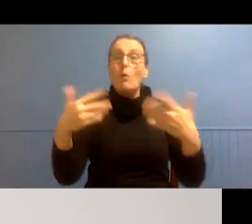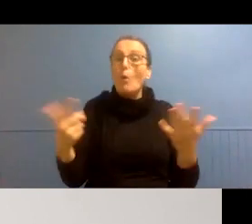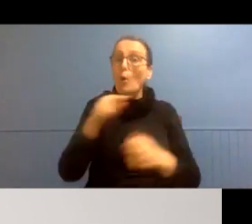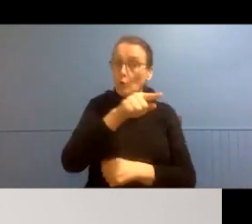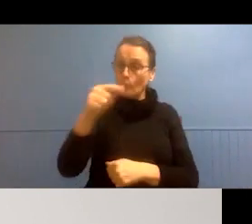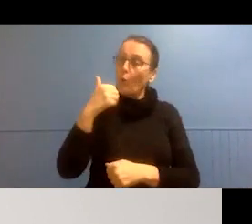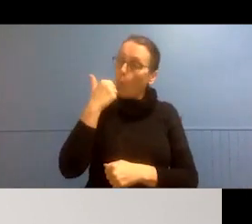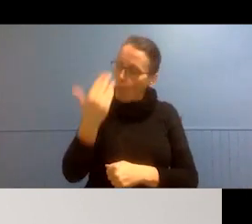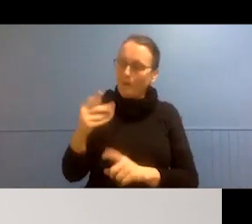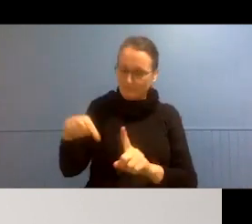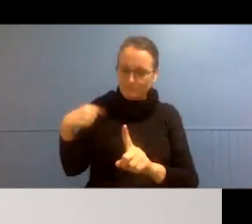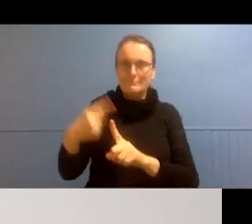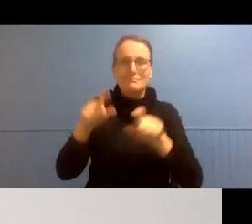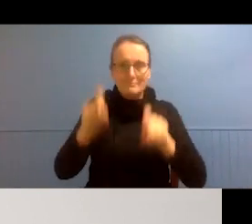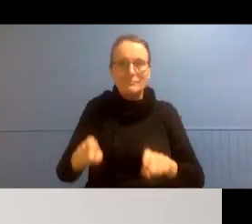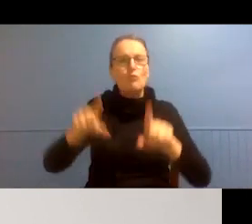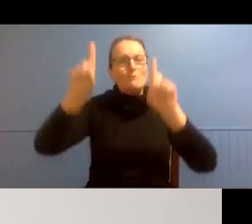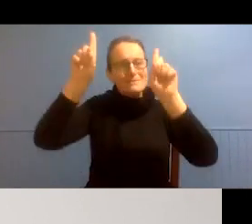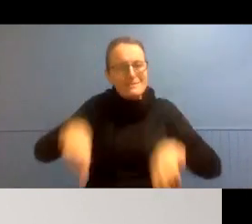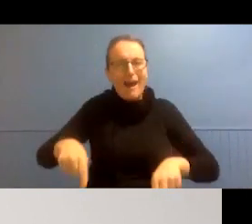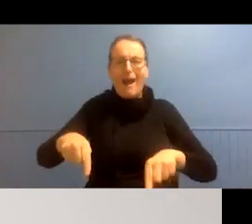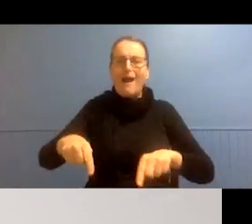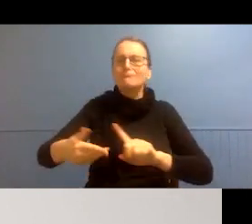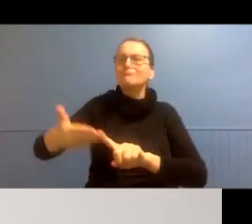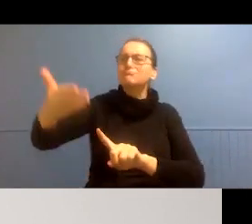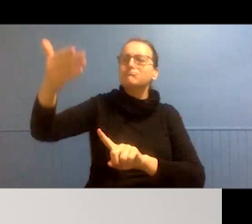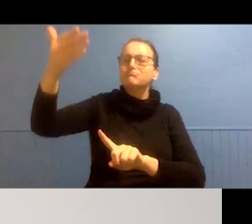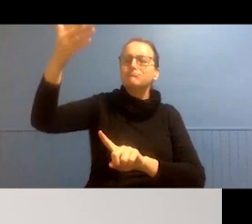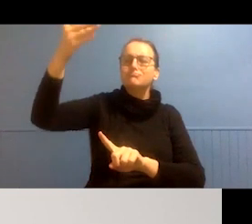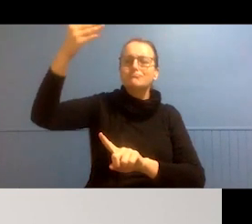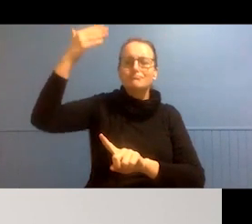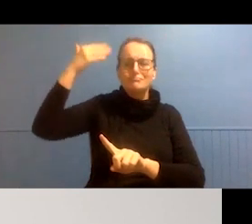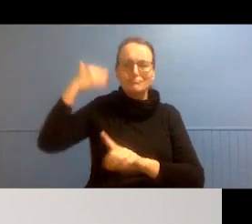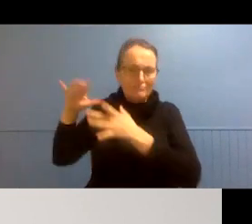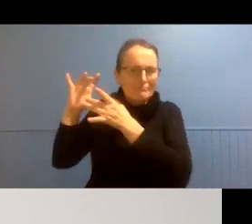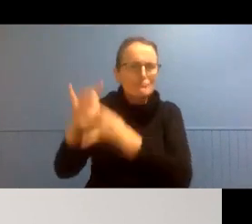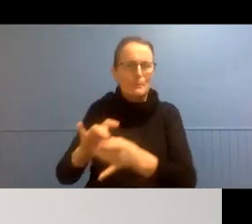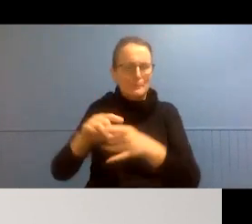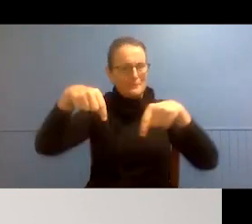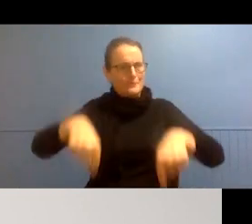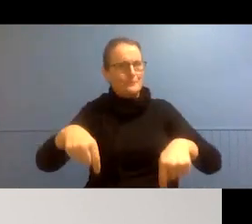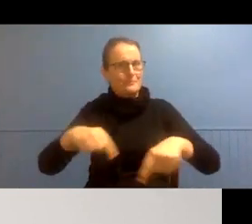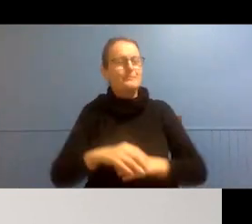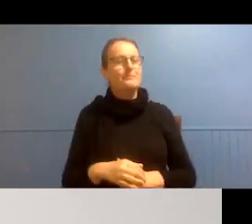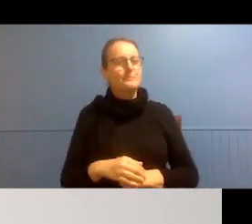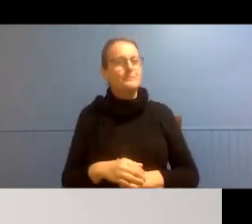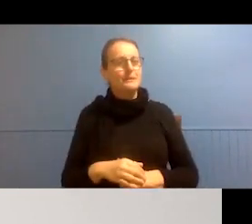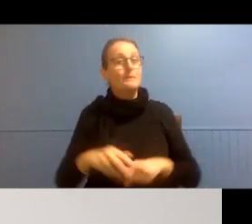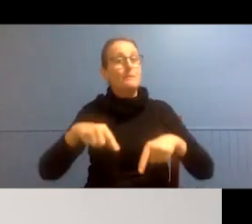here, since the beginning. These mental models shape our sense of